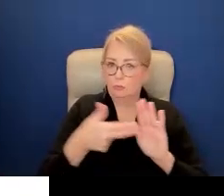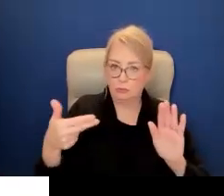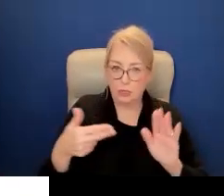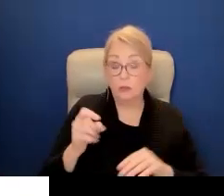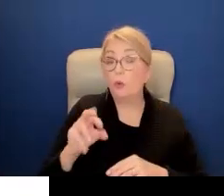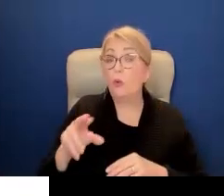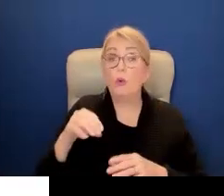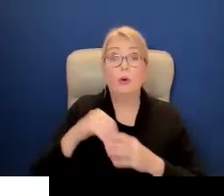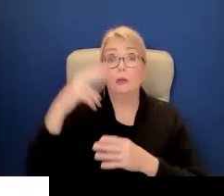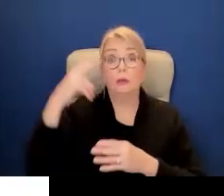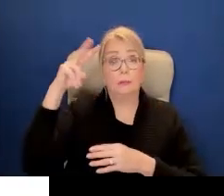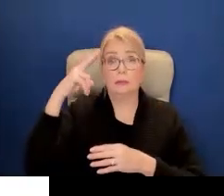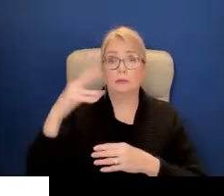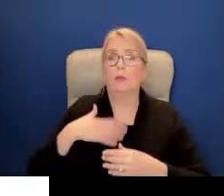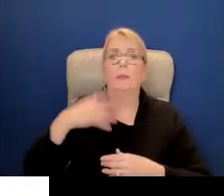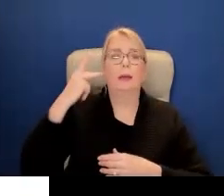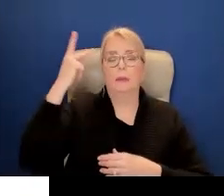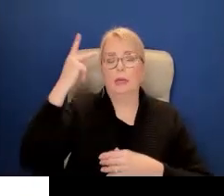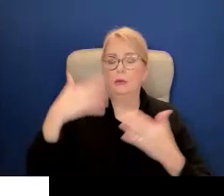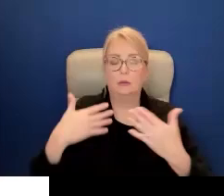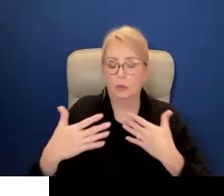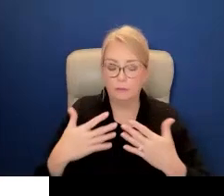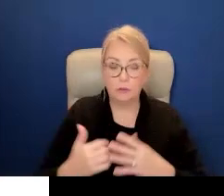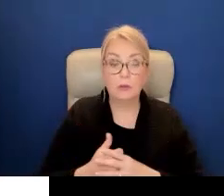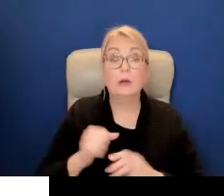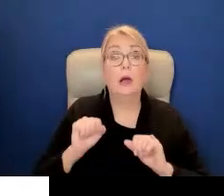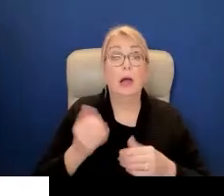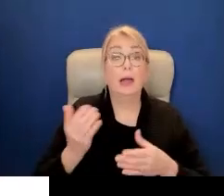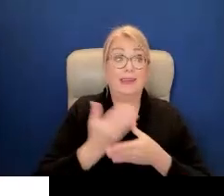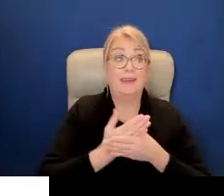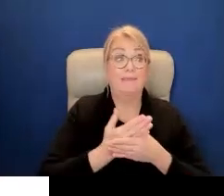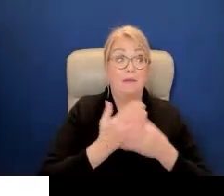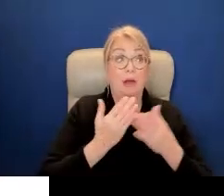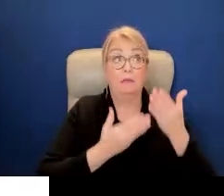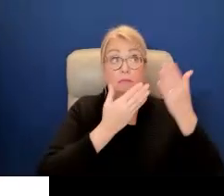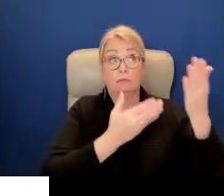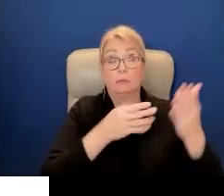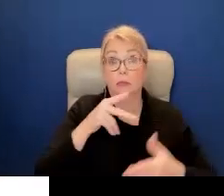Doesn't matter. My parent. I can file a petition for my parent because I'm a U.S.